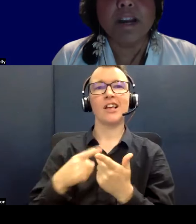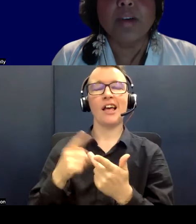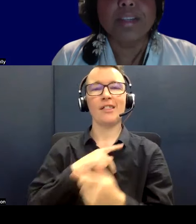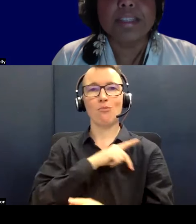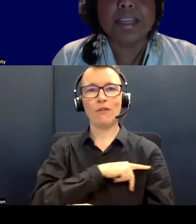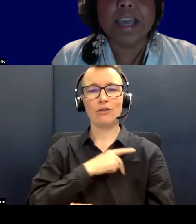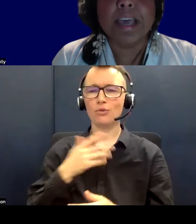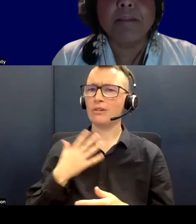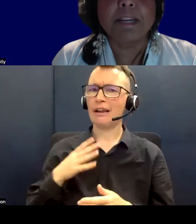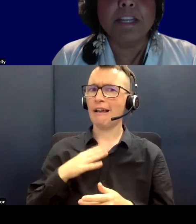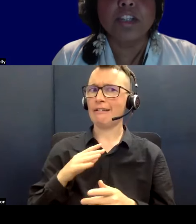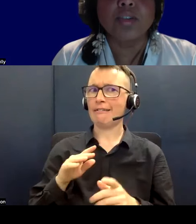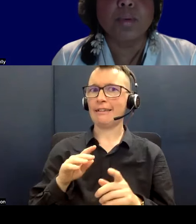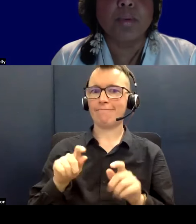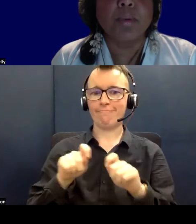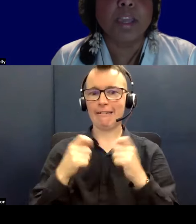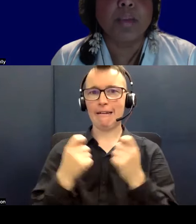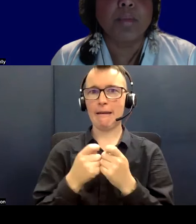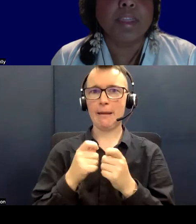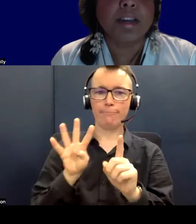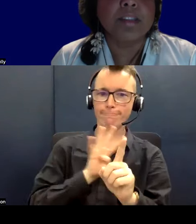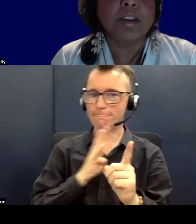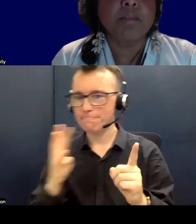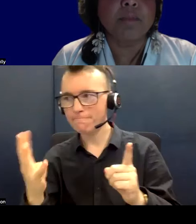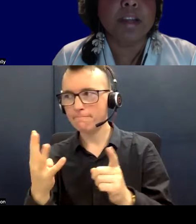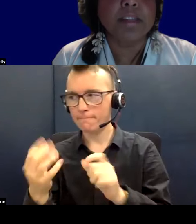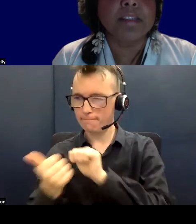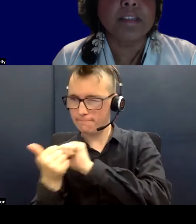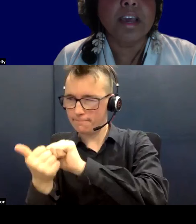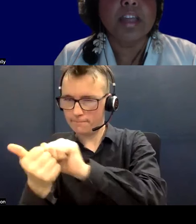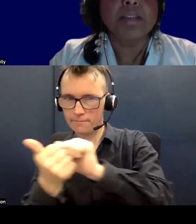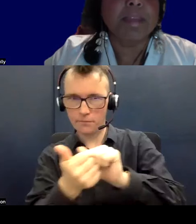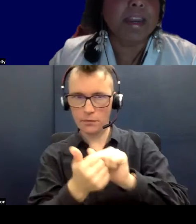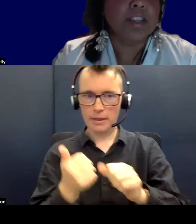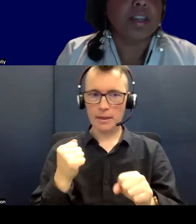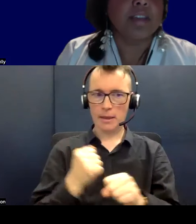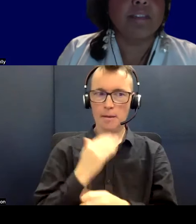holistic care but ensure we're working within our scope of practice to meet our duty of care.